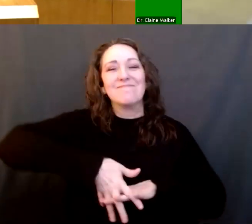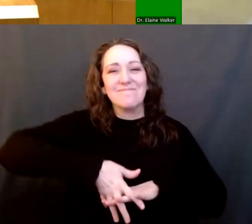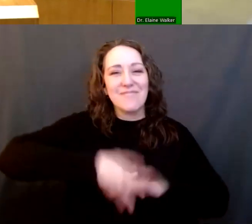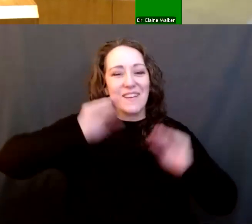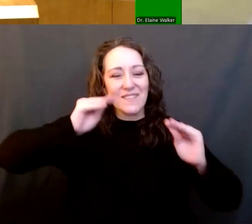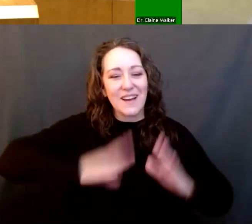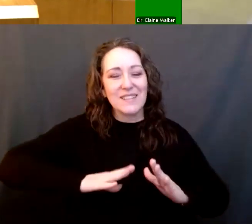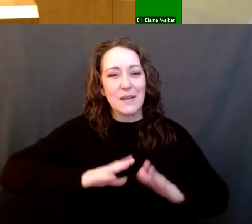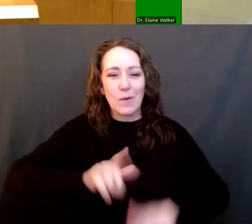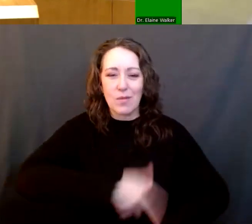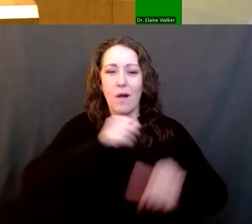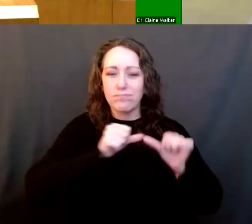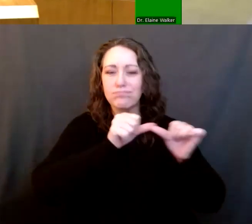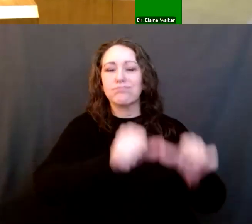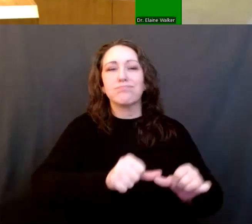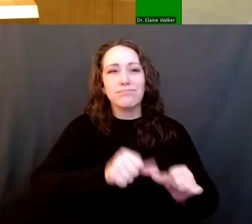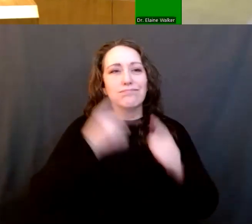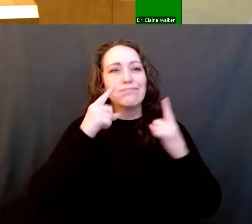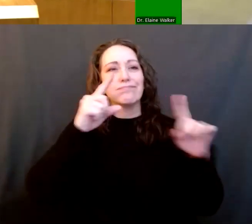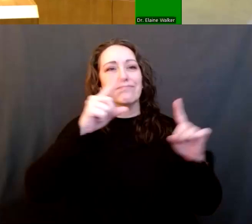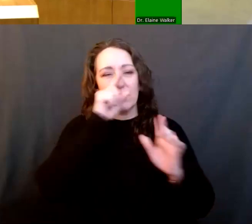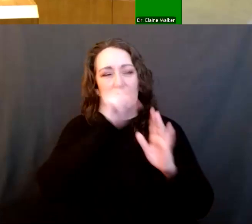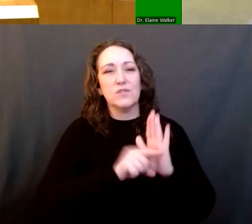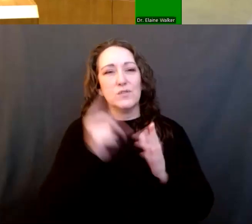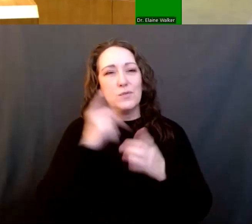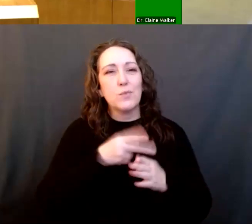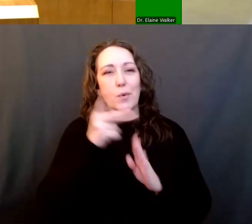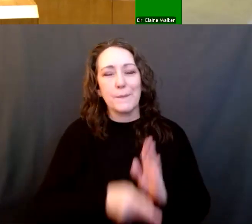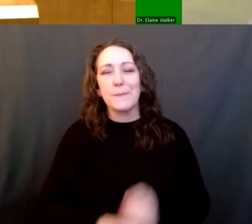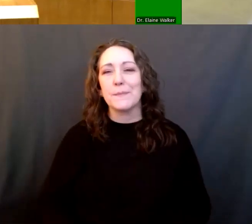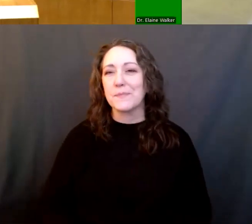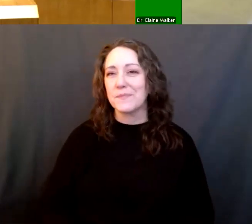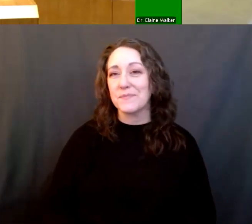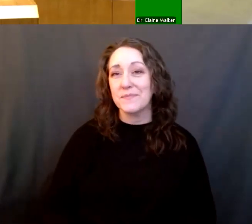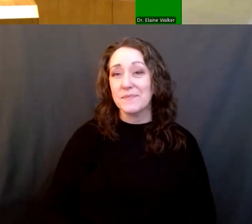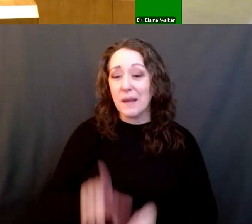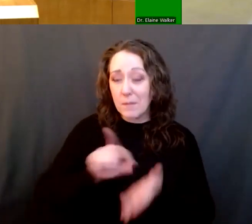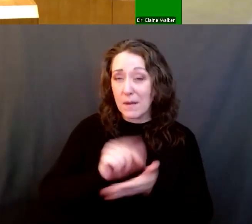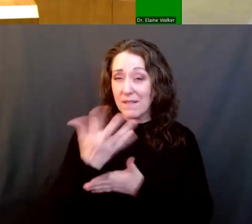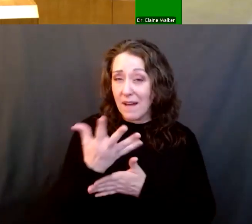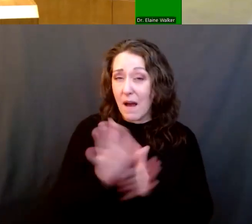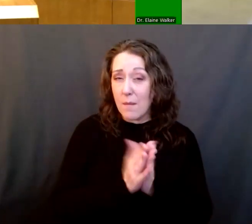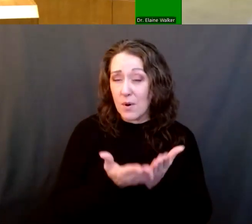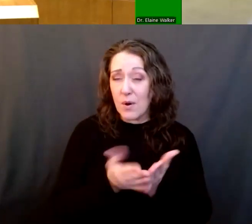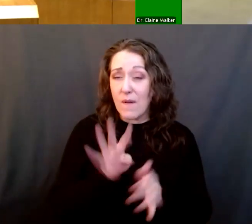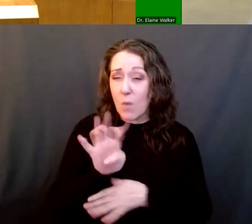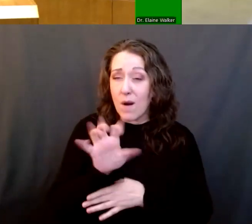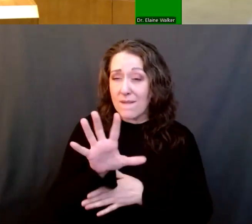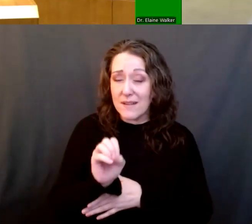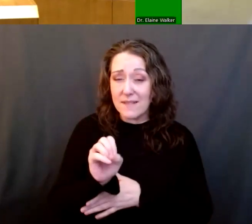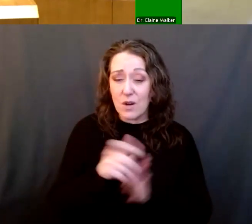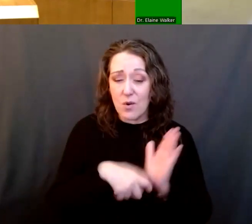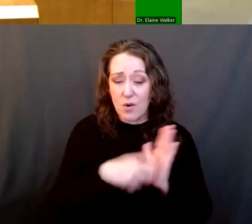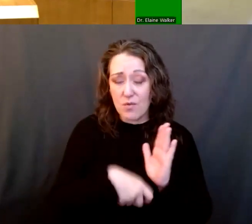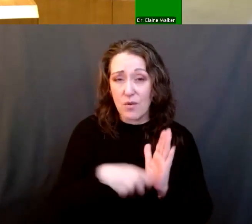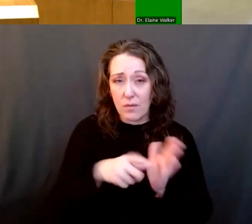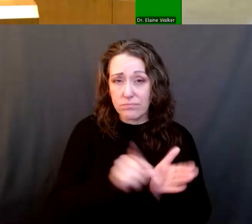long-standing successful research programs so she's published five books over 450 articles um